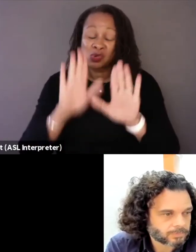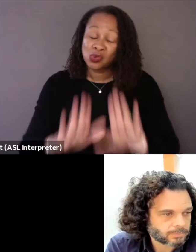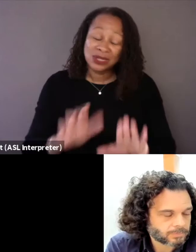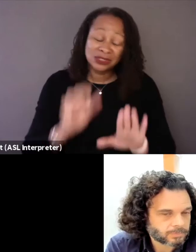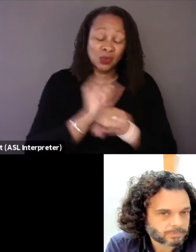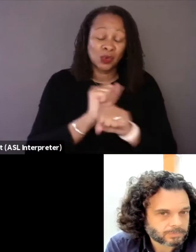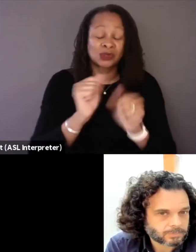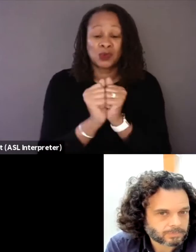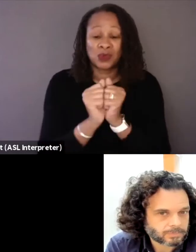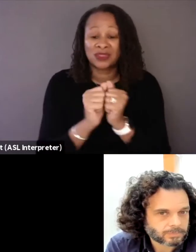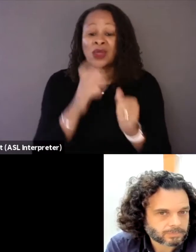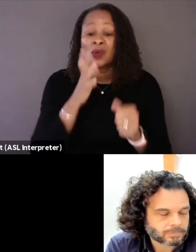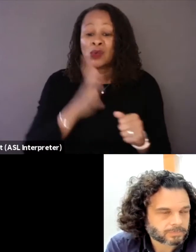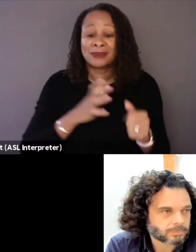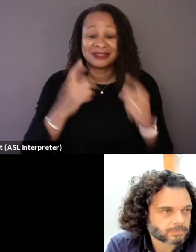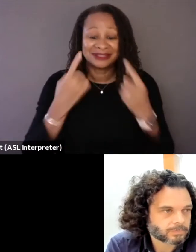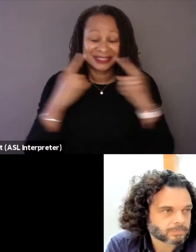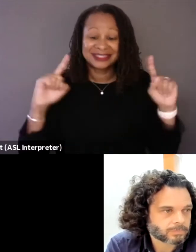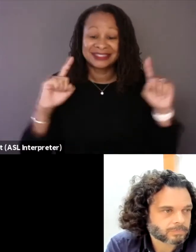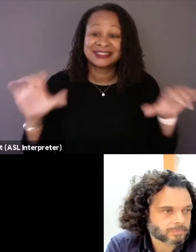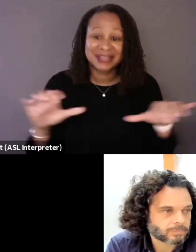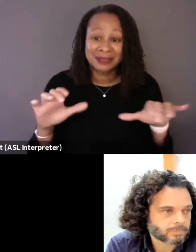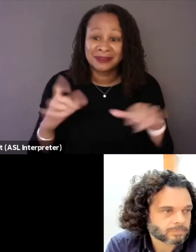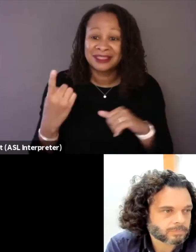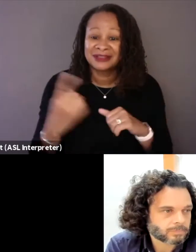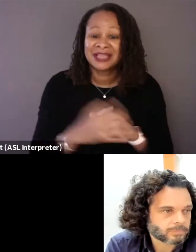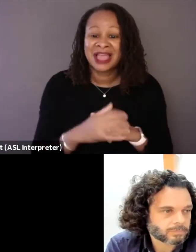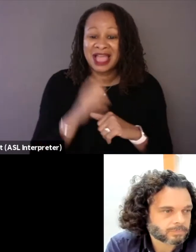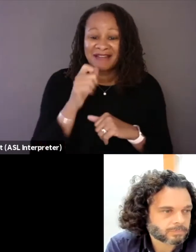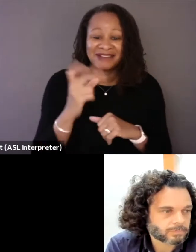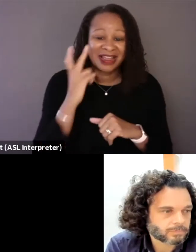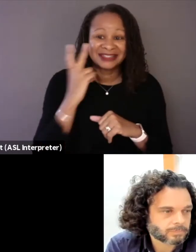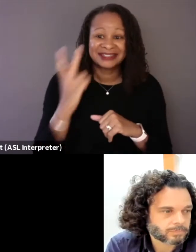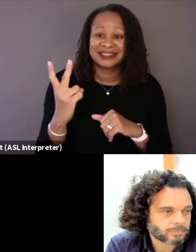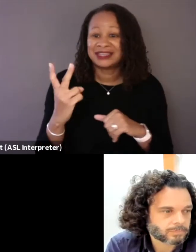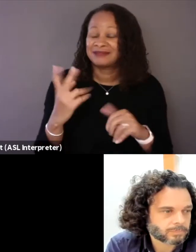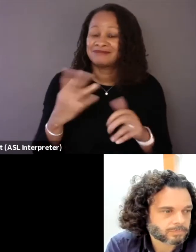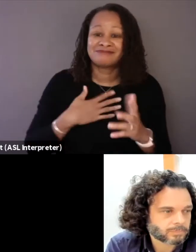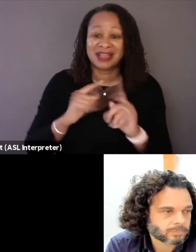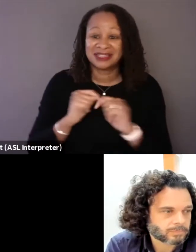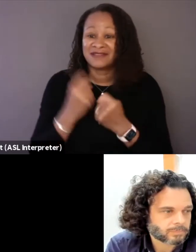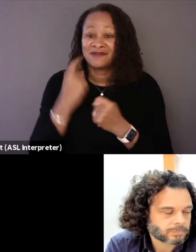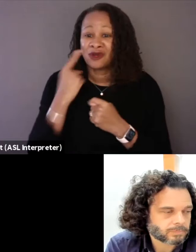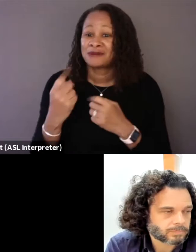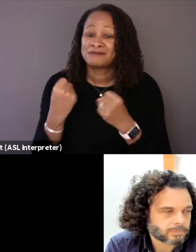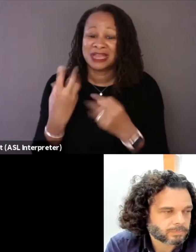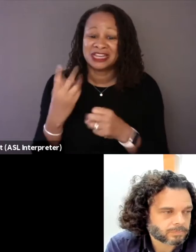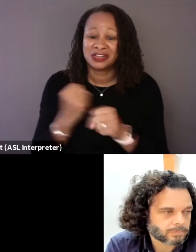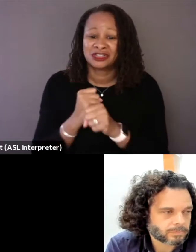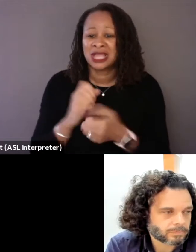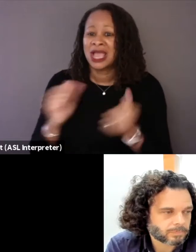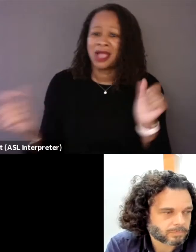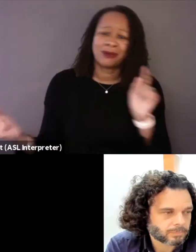achieving something, you know, when I haven't seen these women for decades, when I bumped into them again, it's just the way we start talking to each other and like